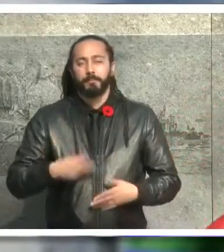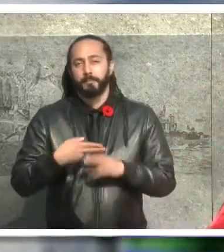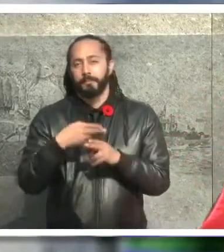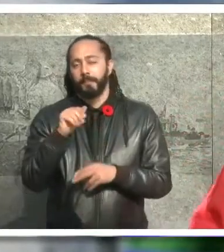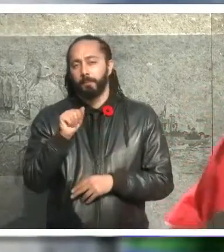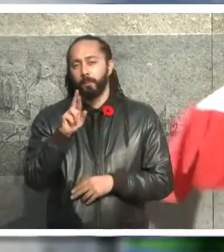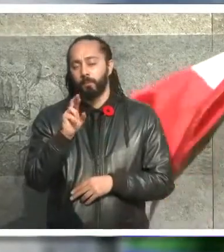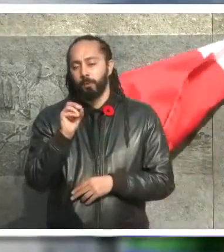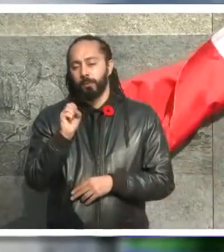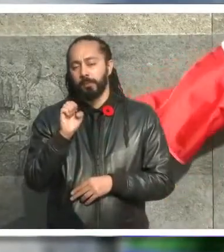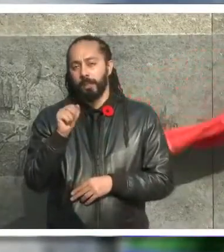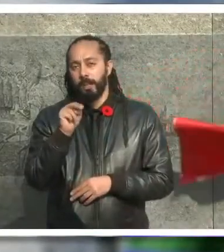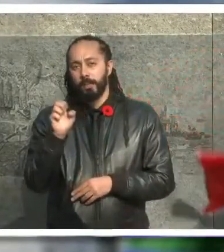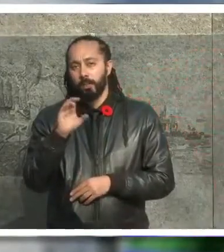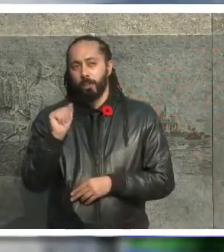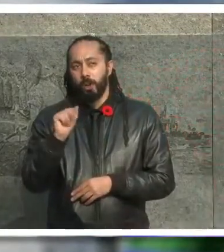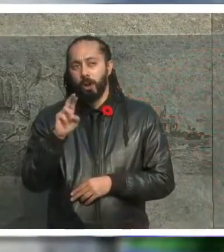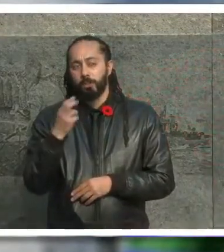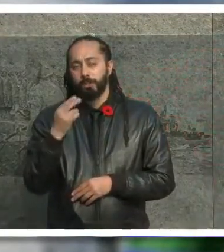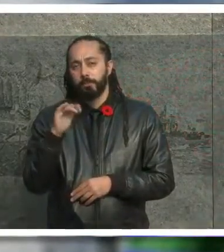Roseann Archibald.